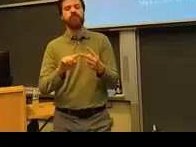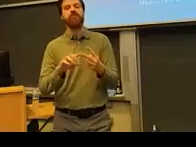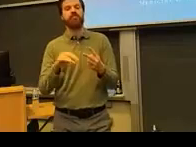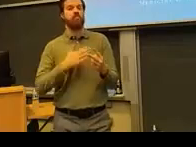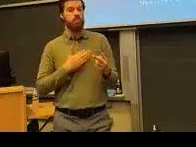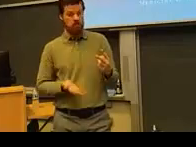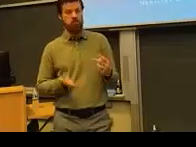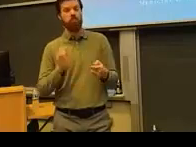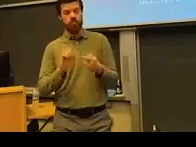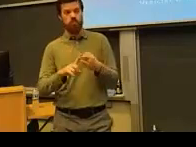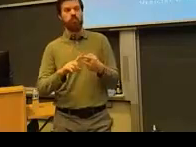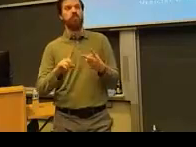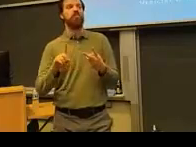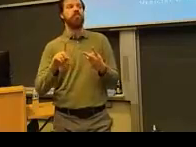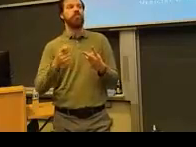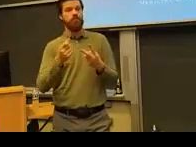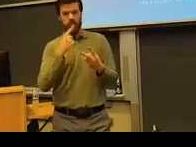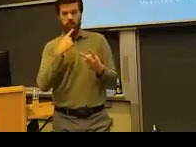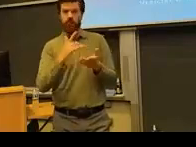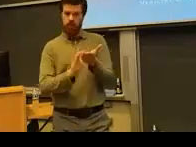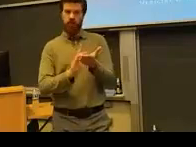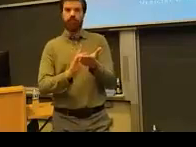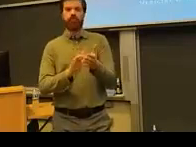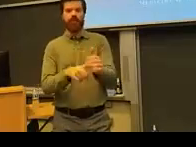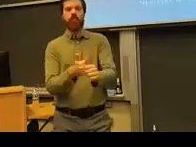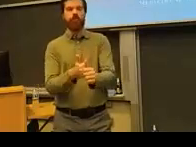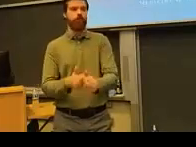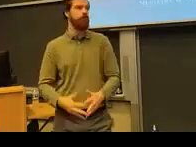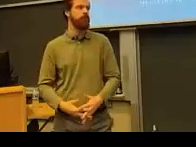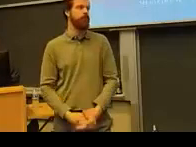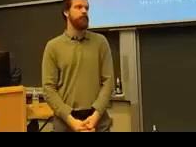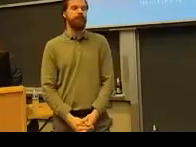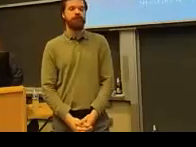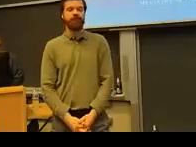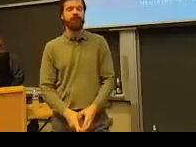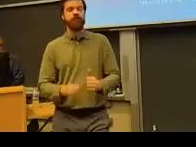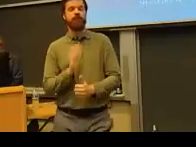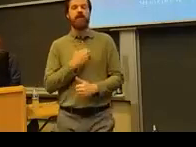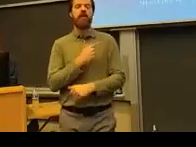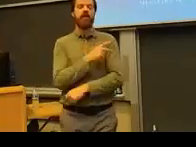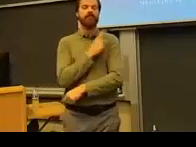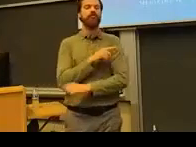to take medications and to follow up uh most of our patients take uh use more